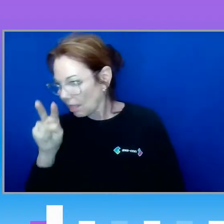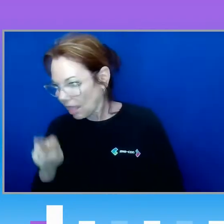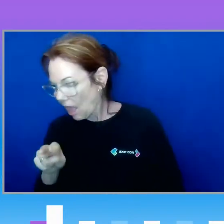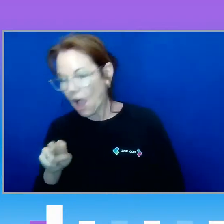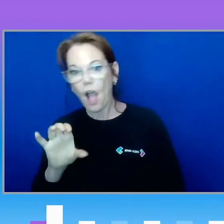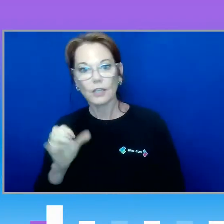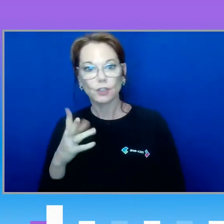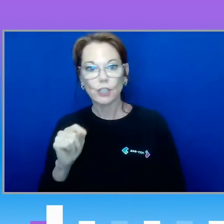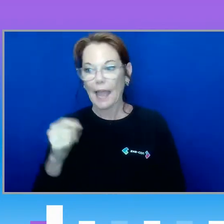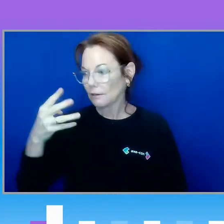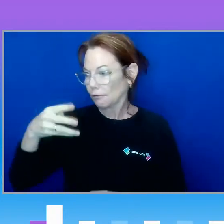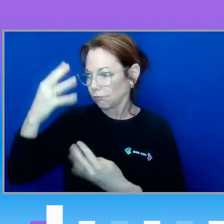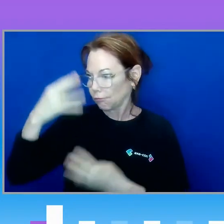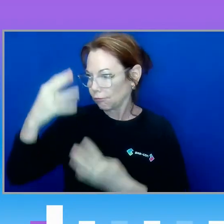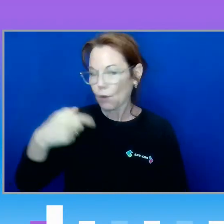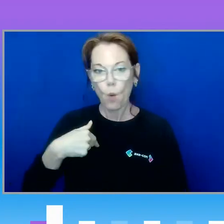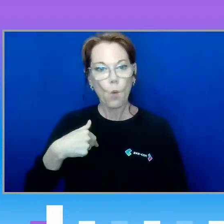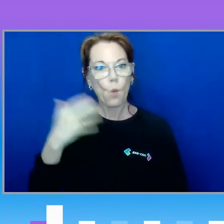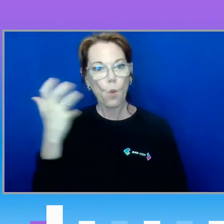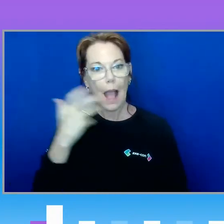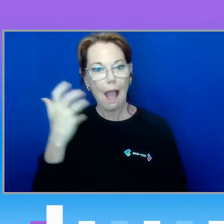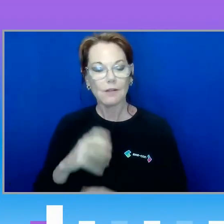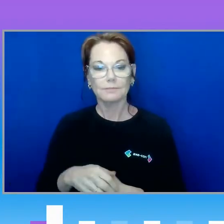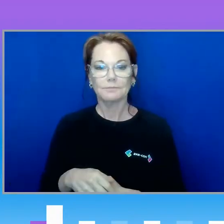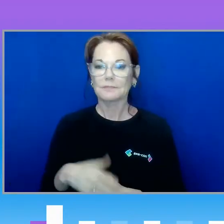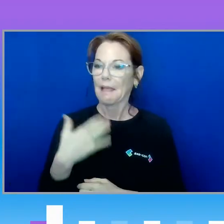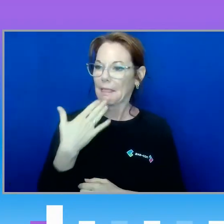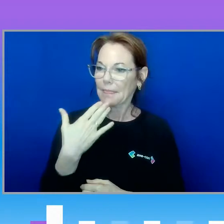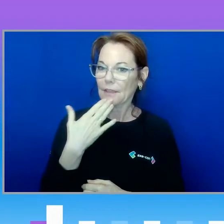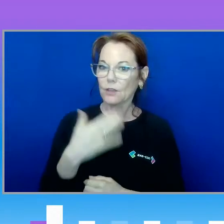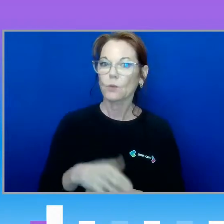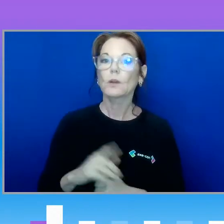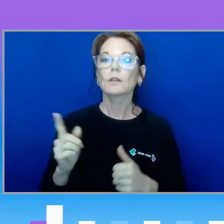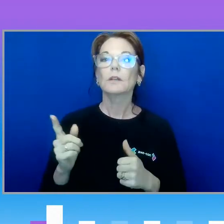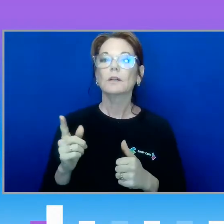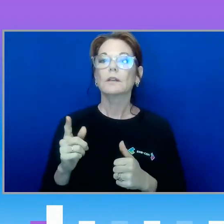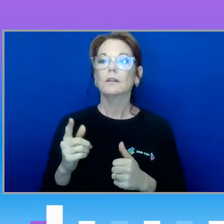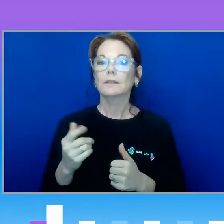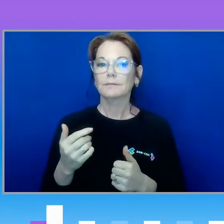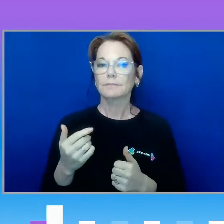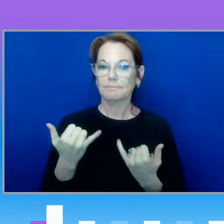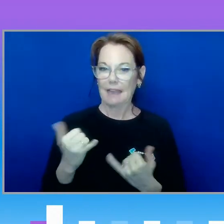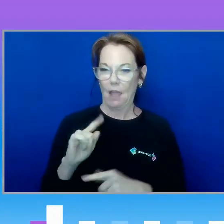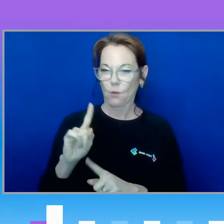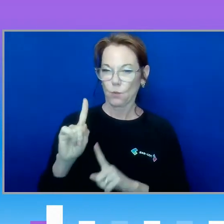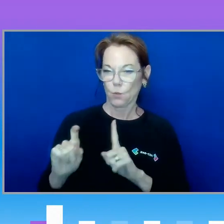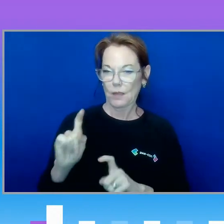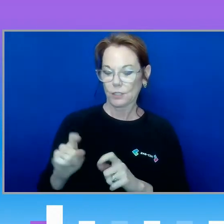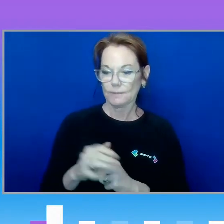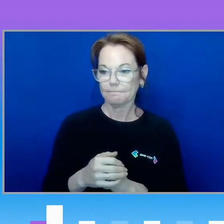chat alone and it was intense. So again, thank you Eric. Let's start off with some questions for you though. The top one that